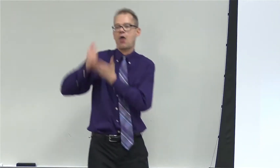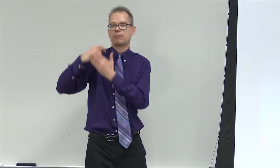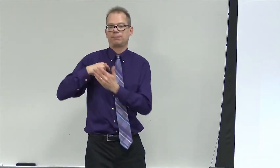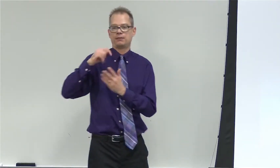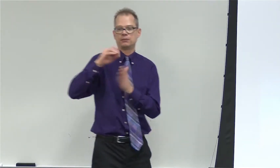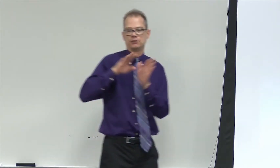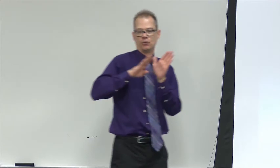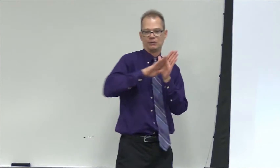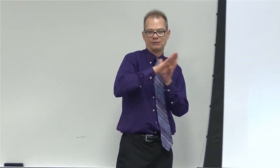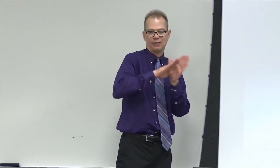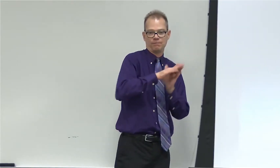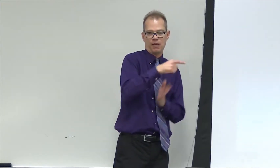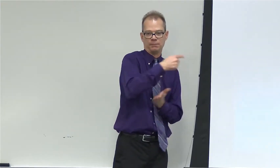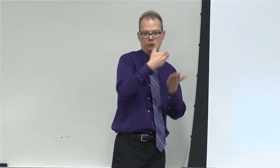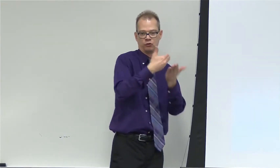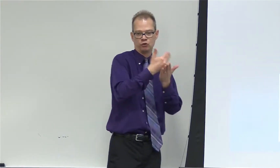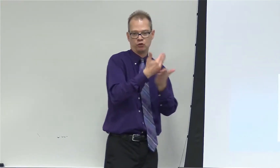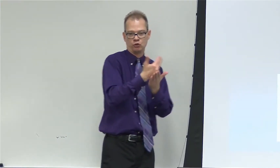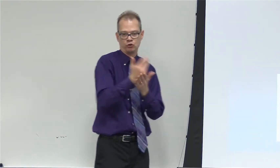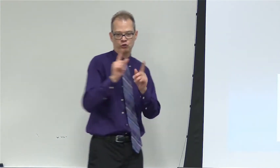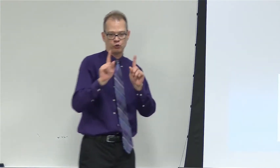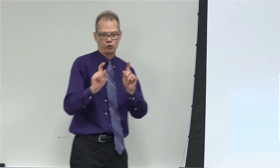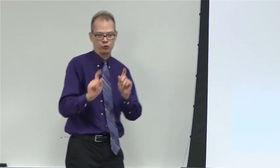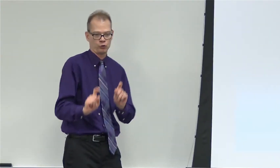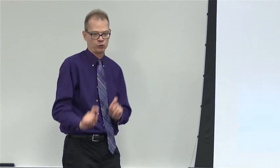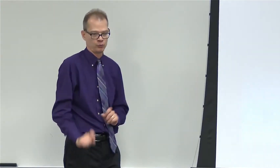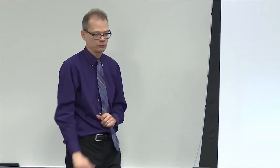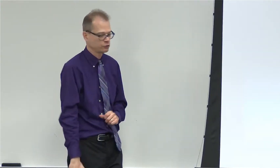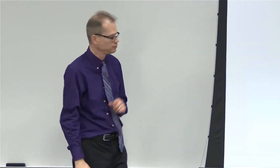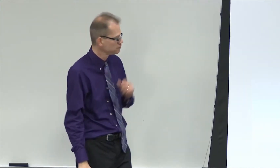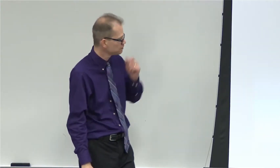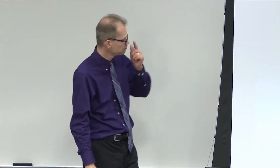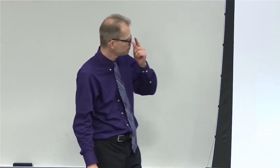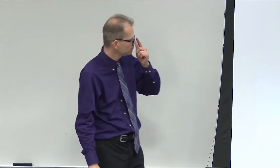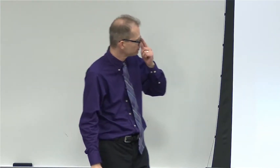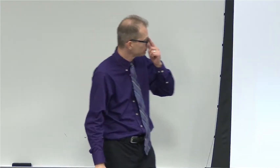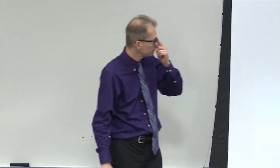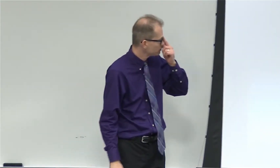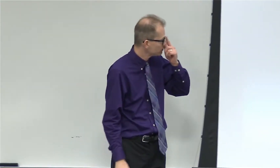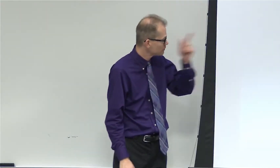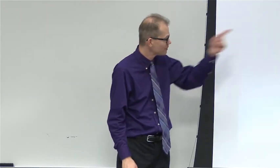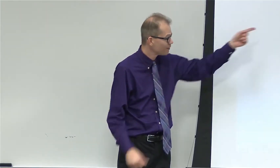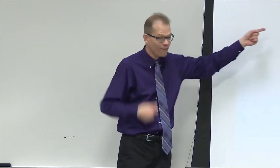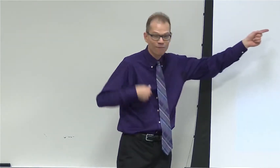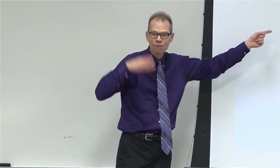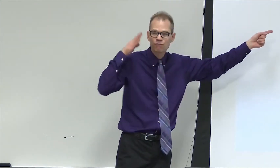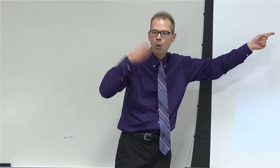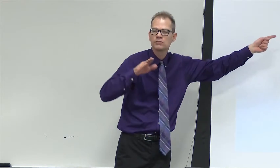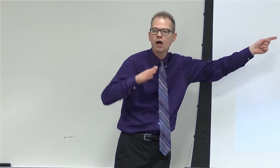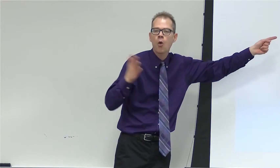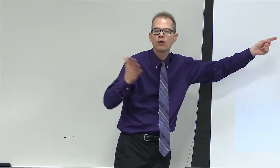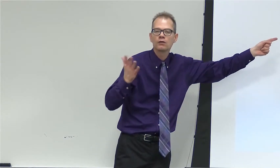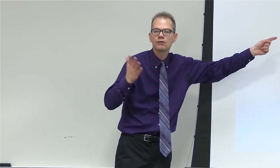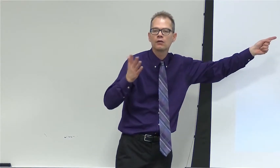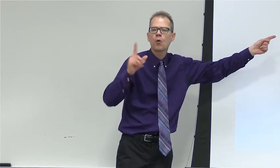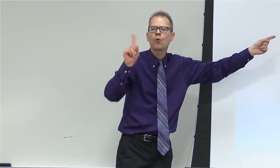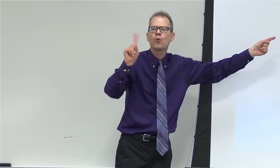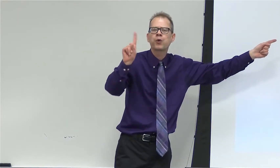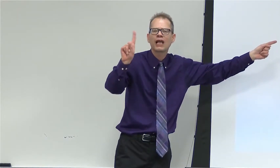And that would help me to develop any new survey tools.